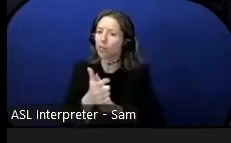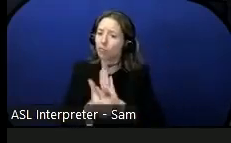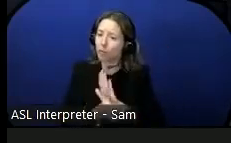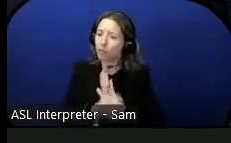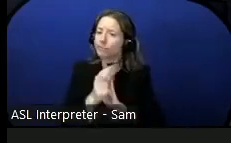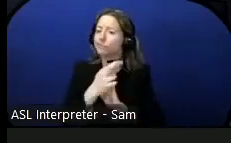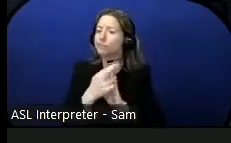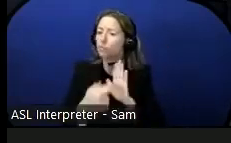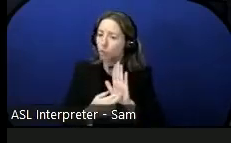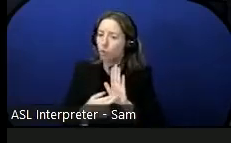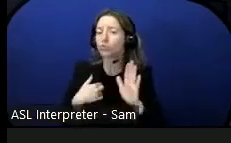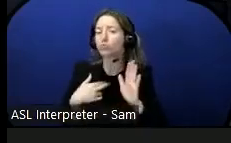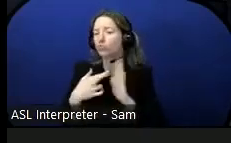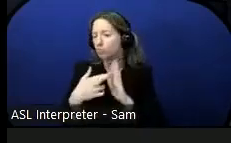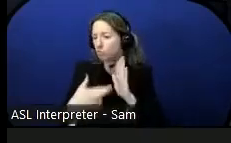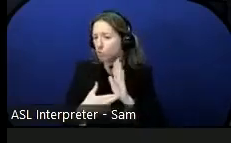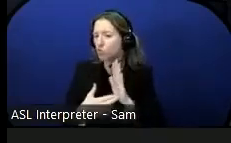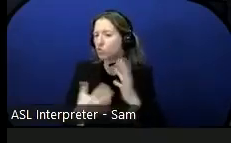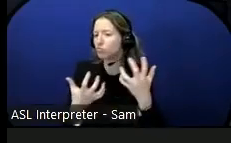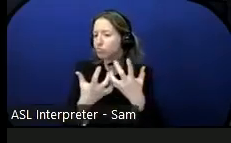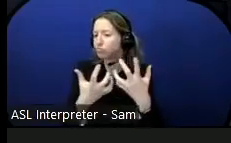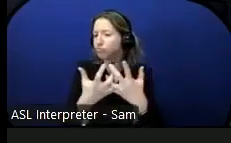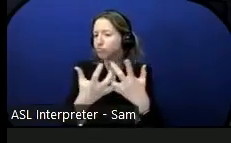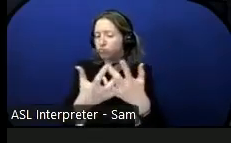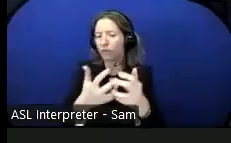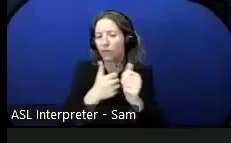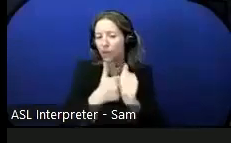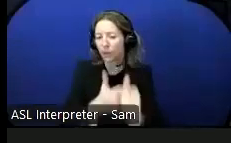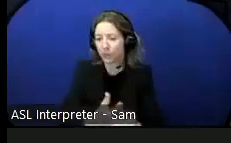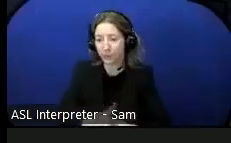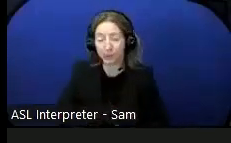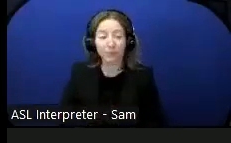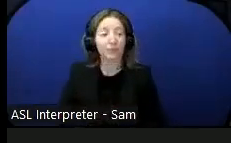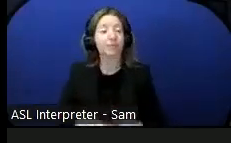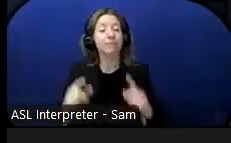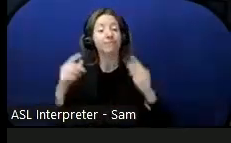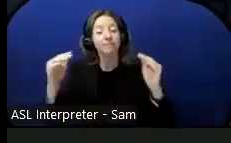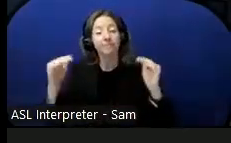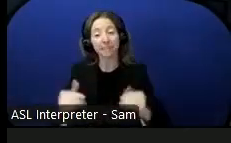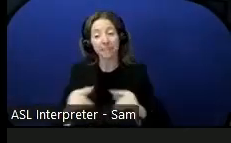Next slide. Okay, and without further ado,